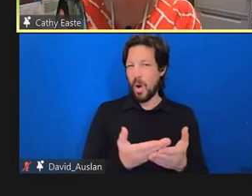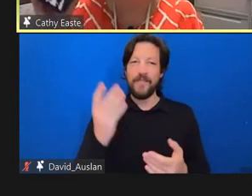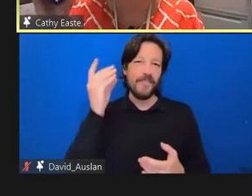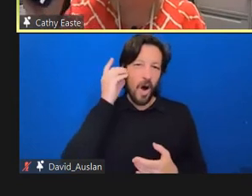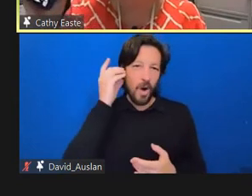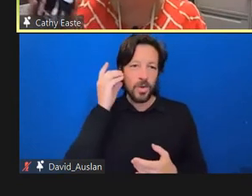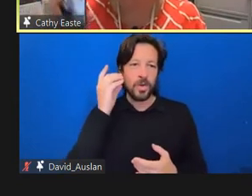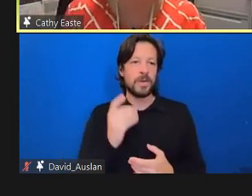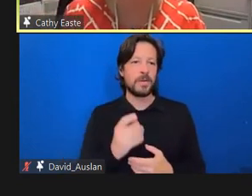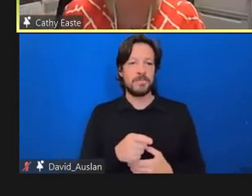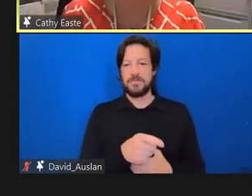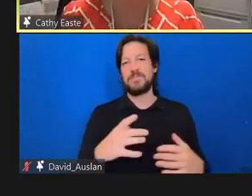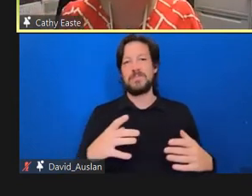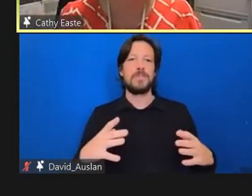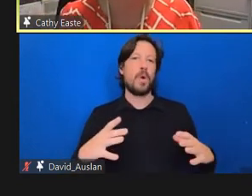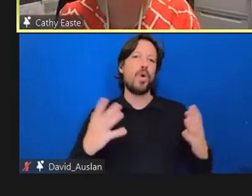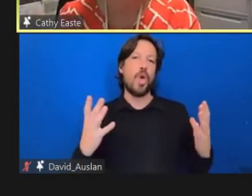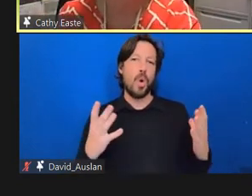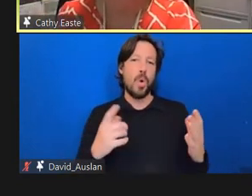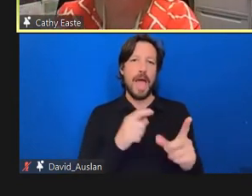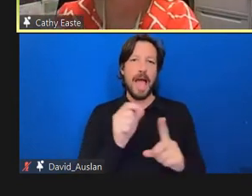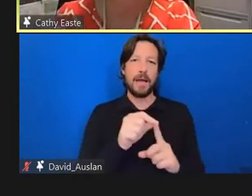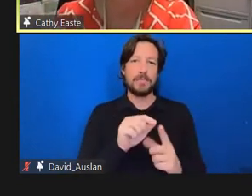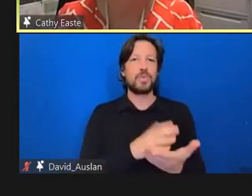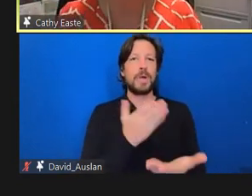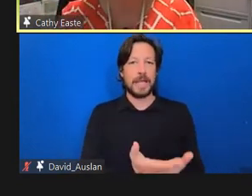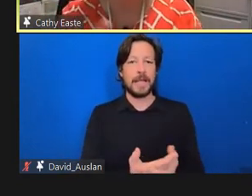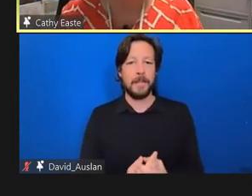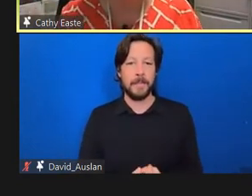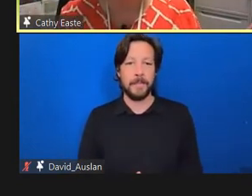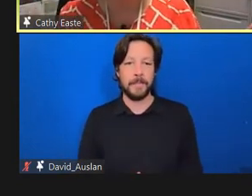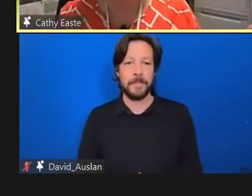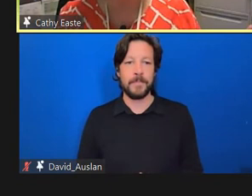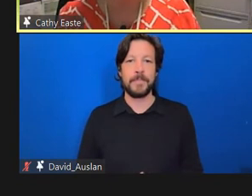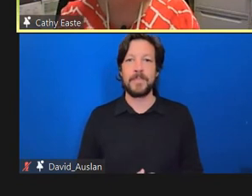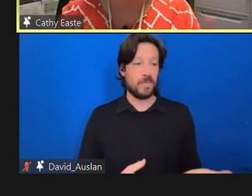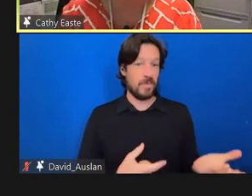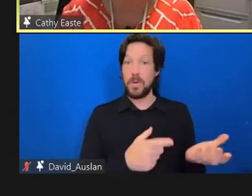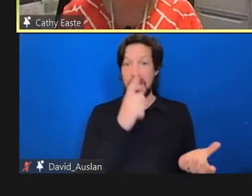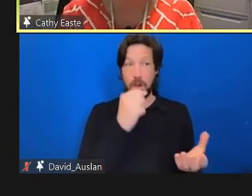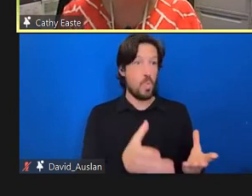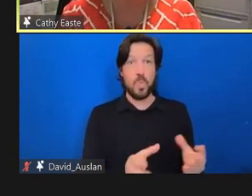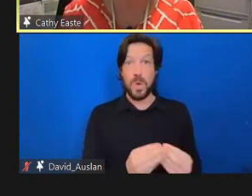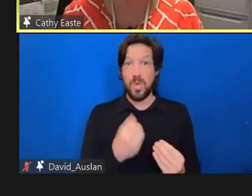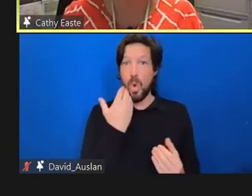auto app that I'll use on my phone. I can take that wherever I go, and I'll have access to auto